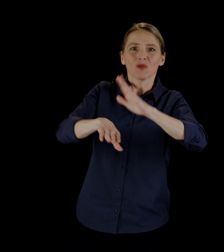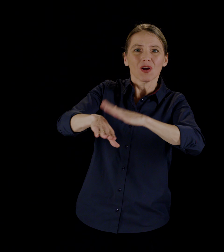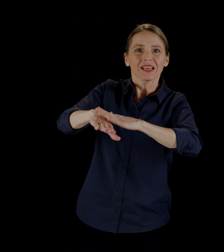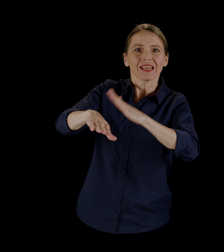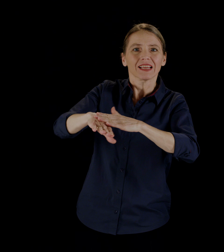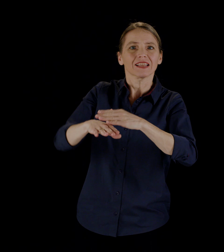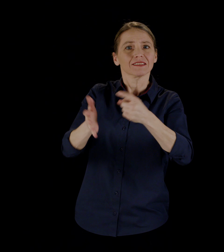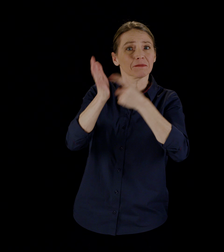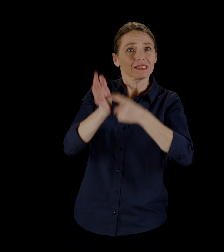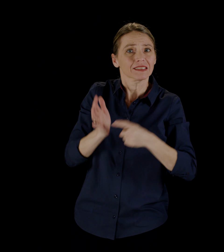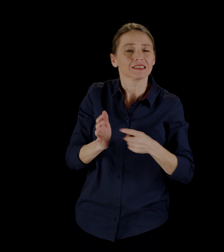data management tools.